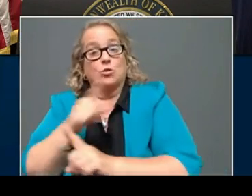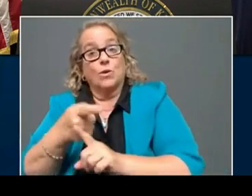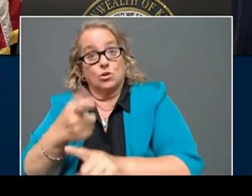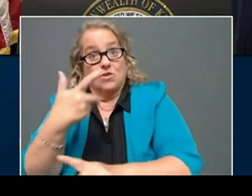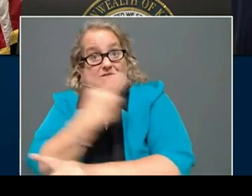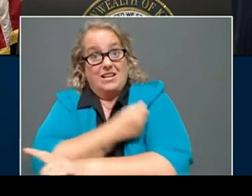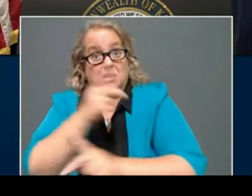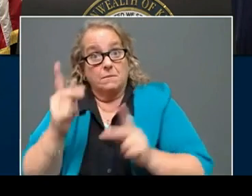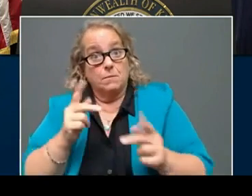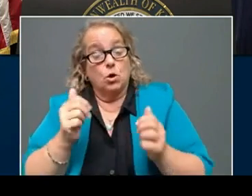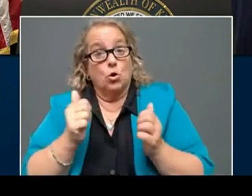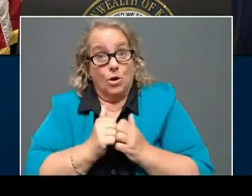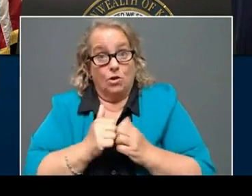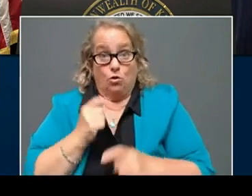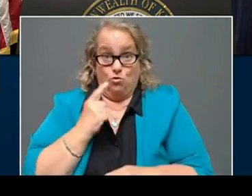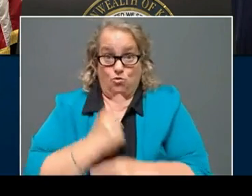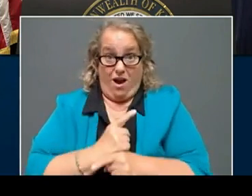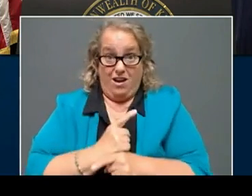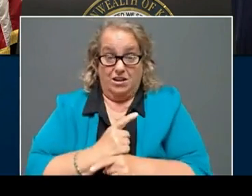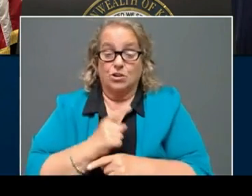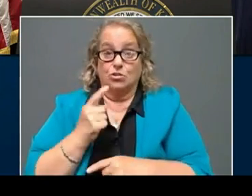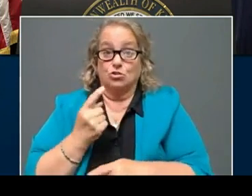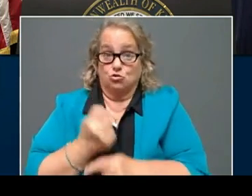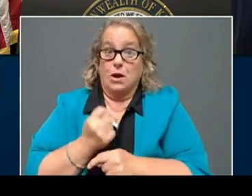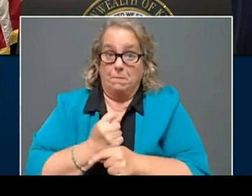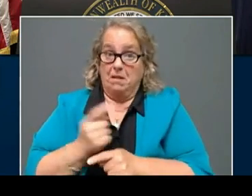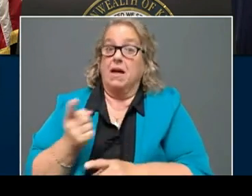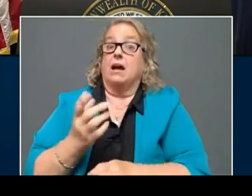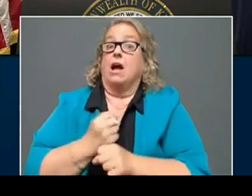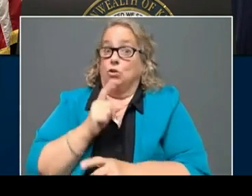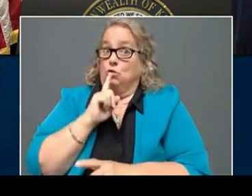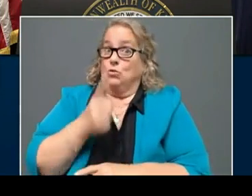treatment you want to see is the disease less common than the people you